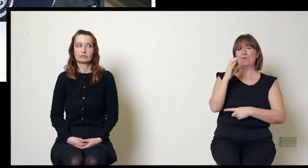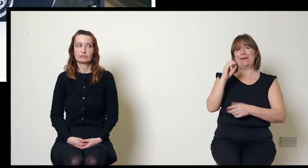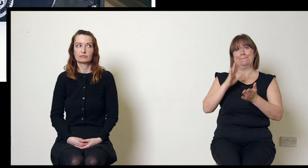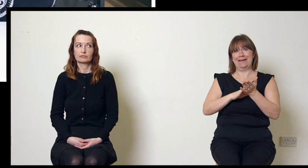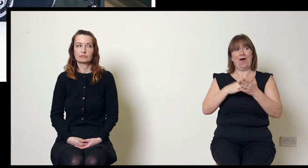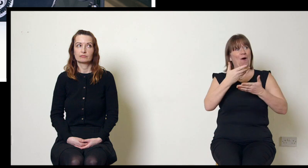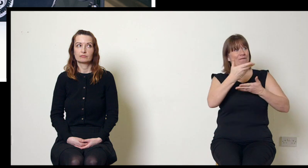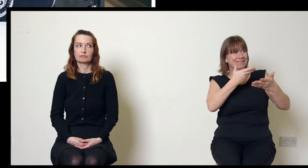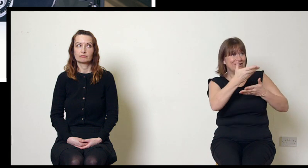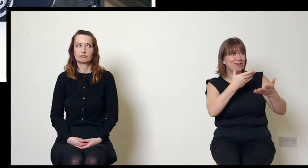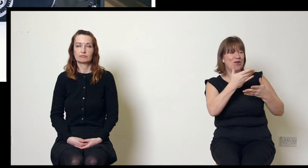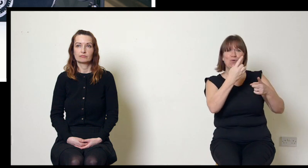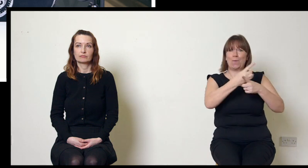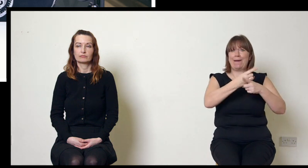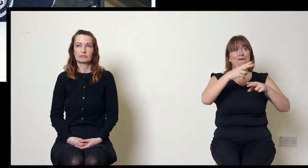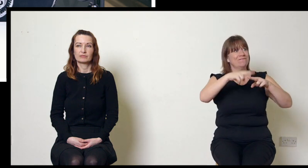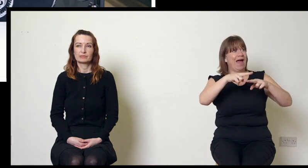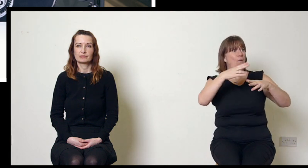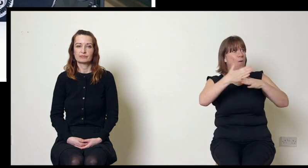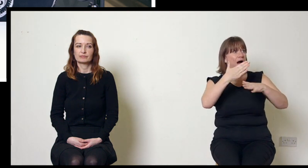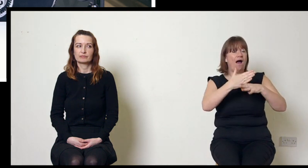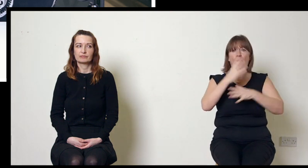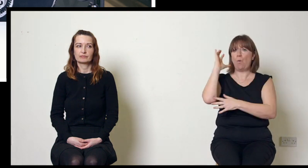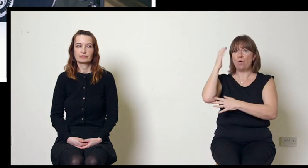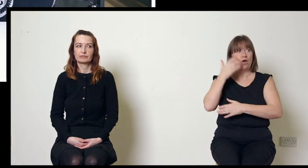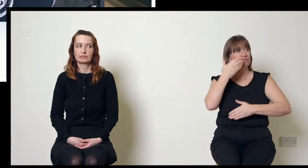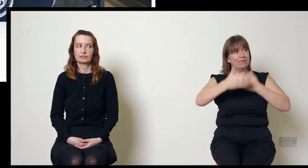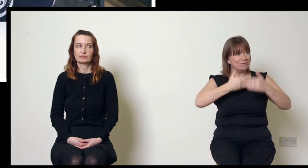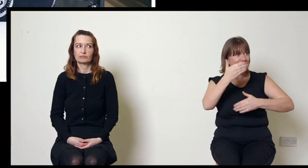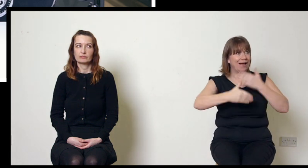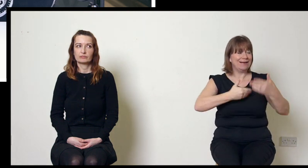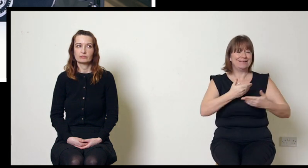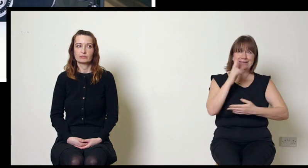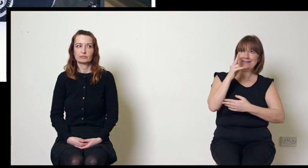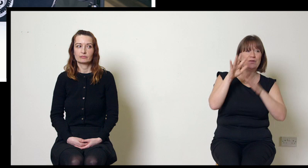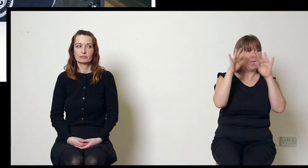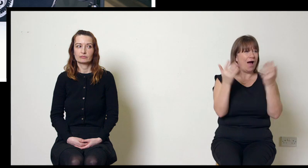because I was talking about Fae's work and that audio description about how she sees the world and things like that and the conversation.